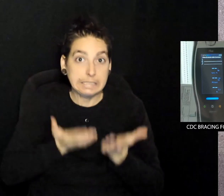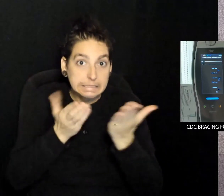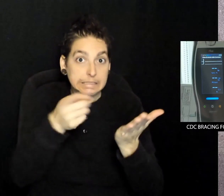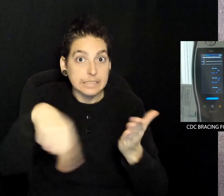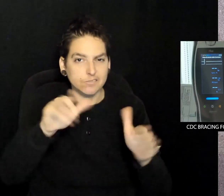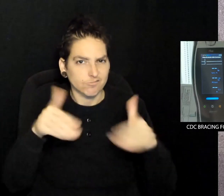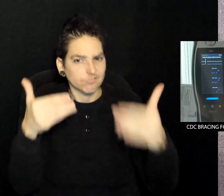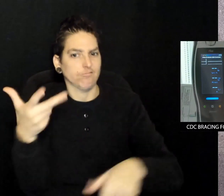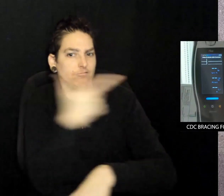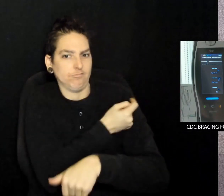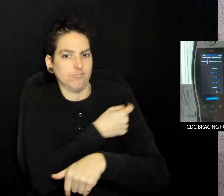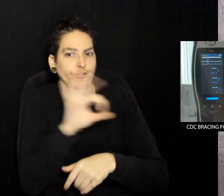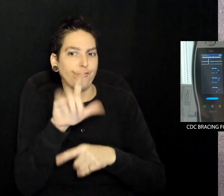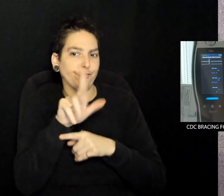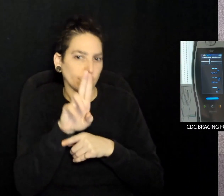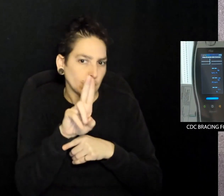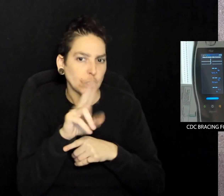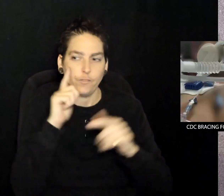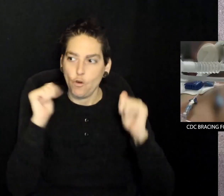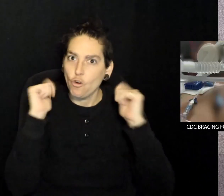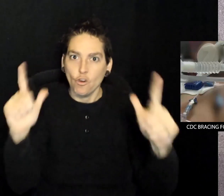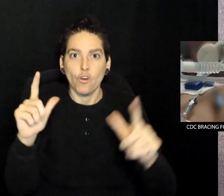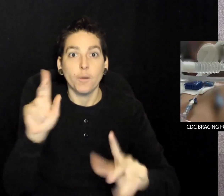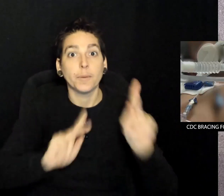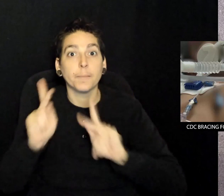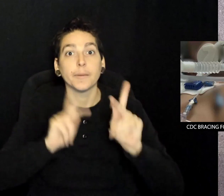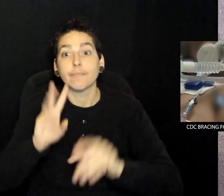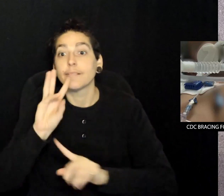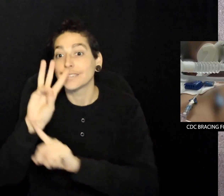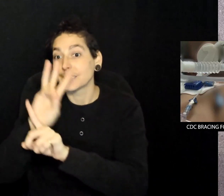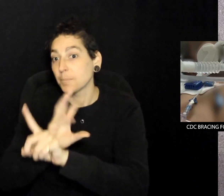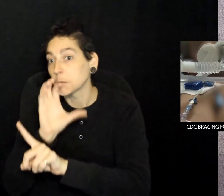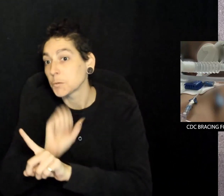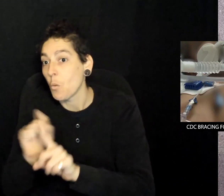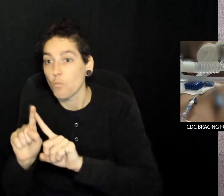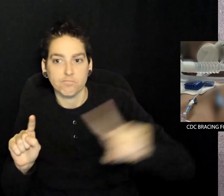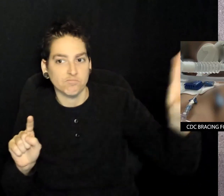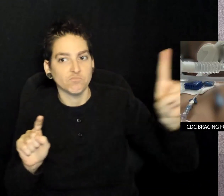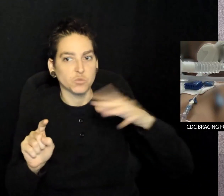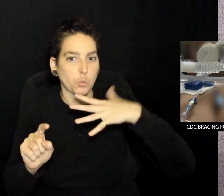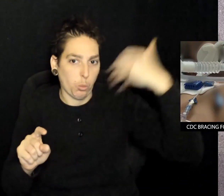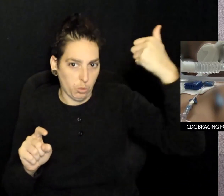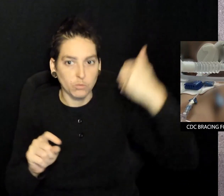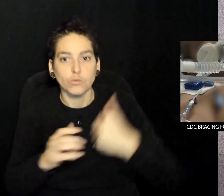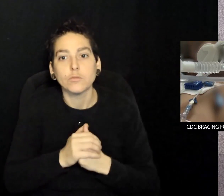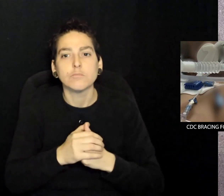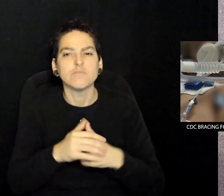the CDC also predicts an increase in Covid 19 deaths and hospitalizations over the next